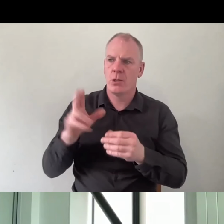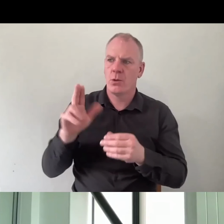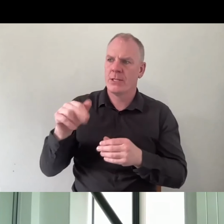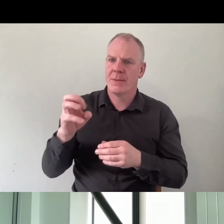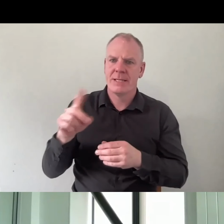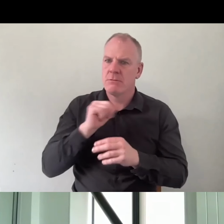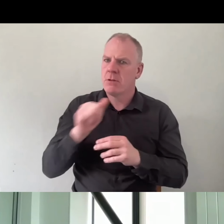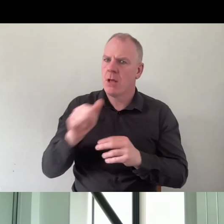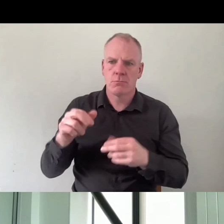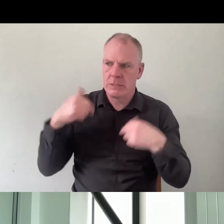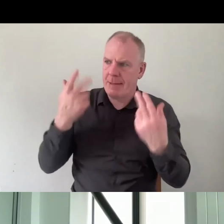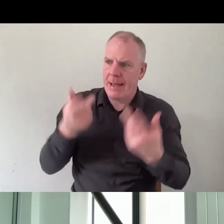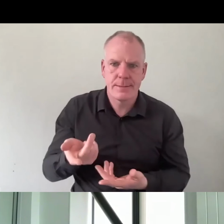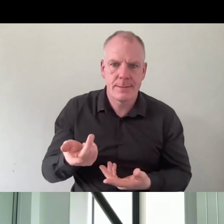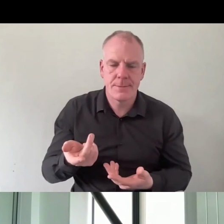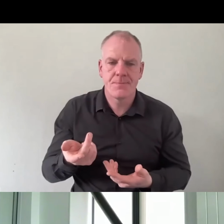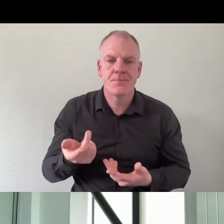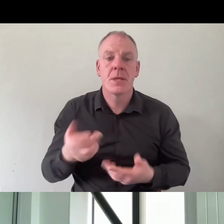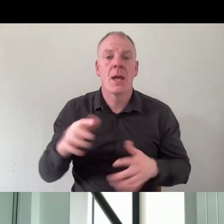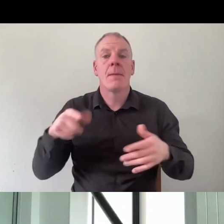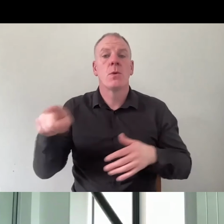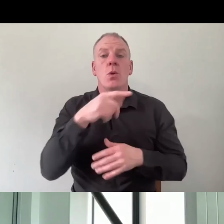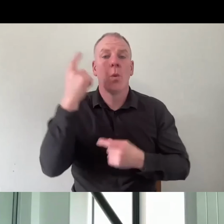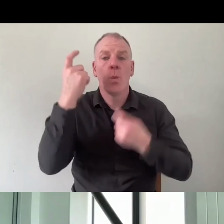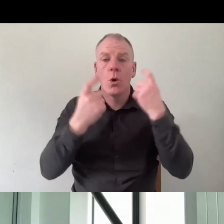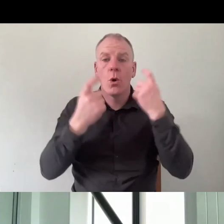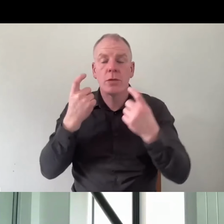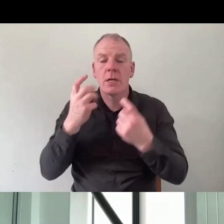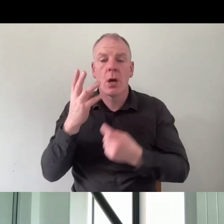So, maybe you wonder why I talk about the CRPD now,